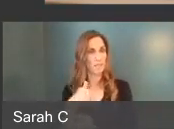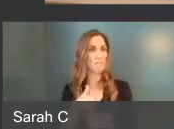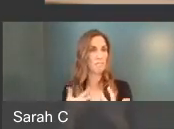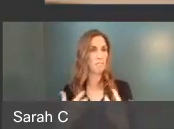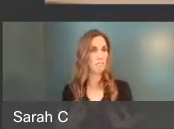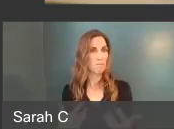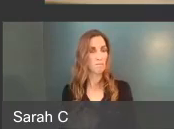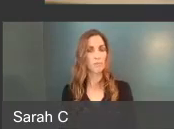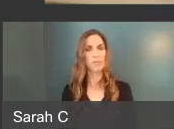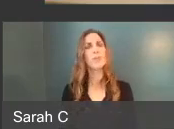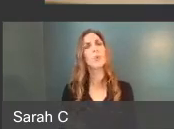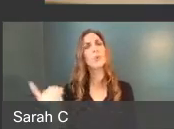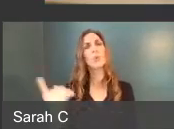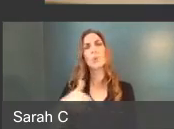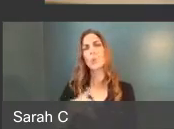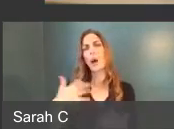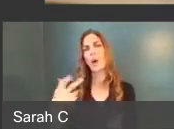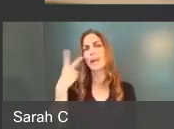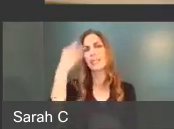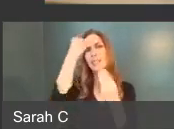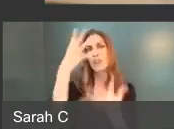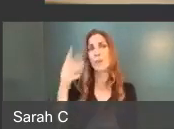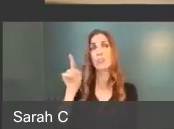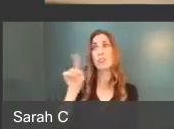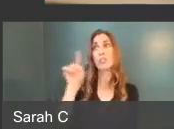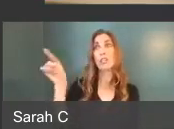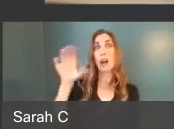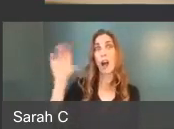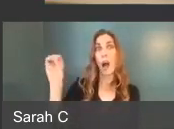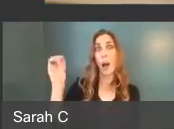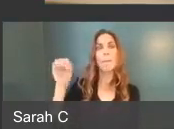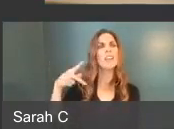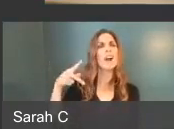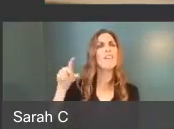about how the companies, how Pfizer and Moderna, have been ramping up their production.